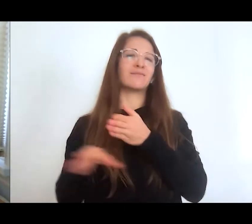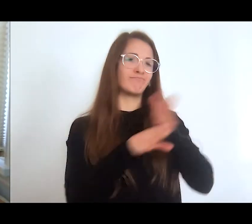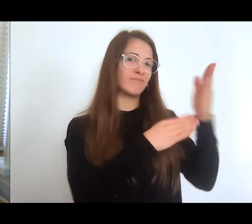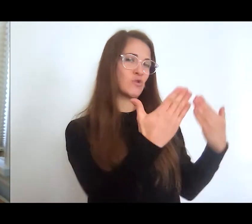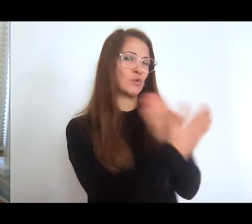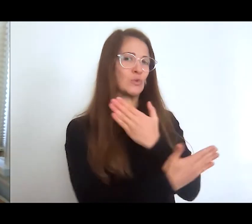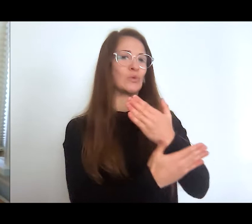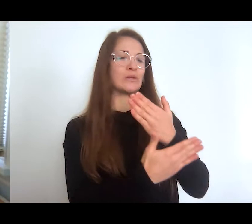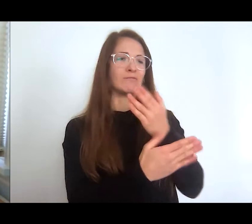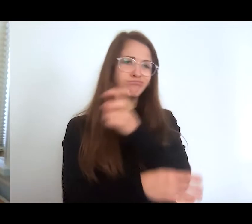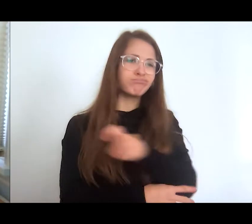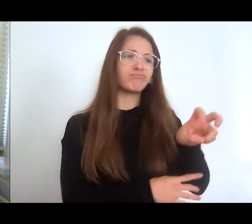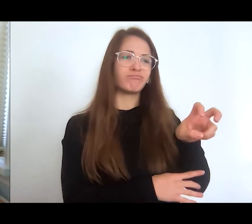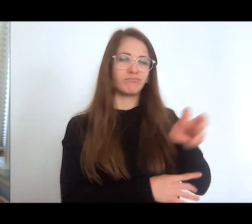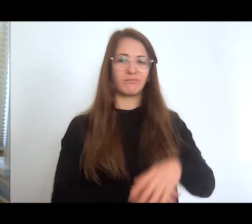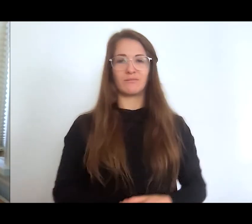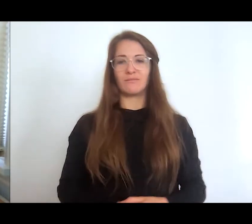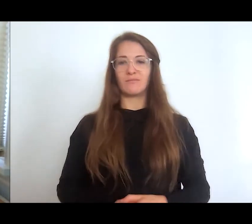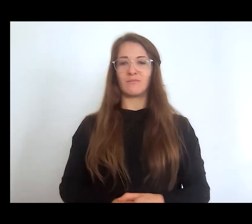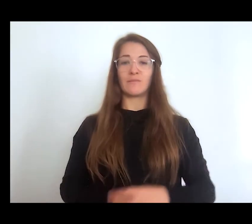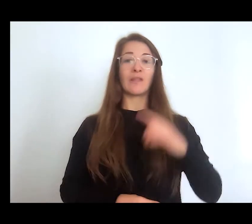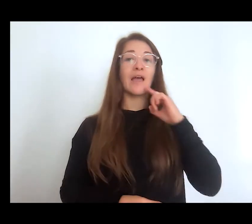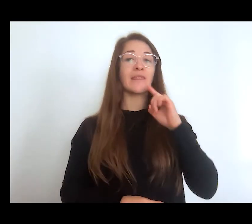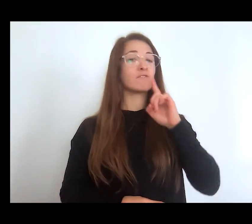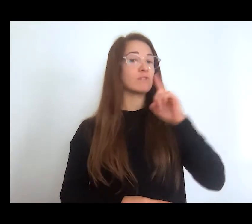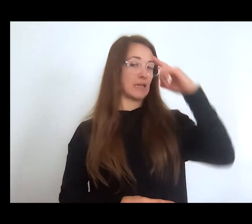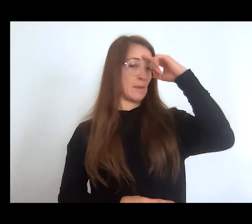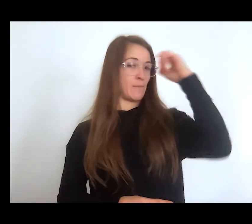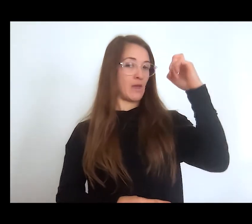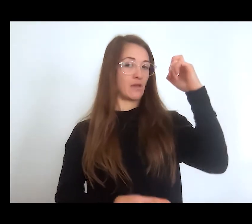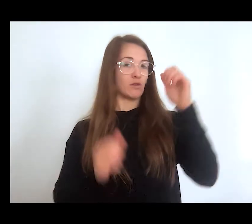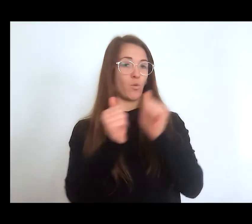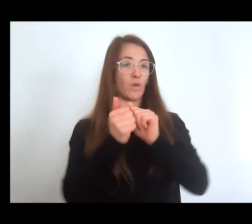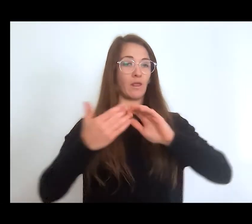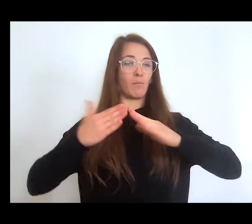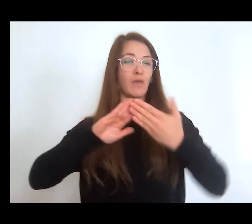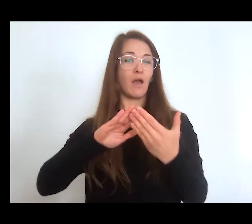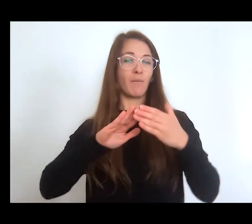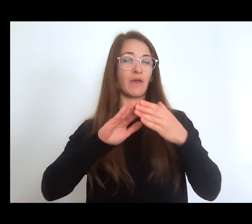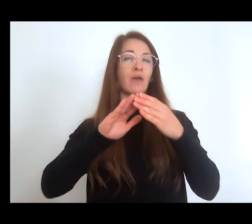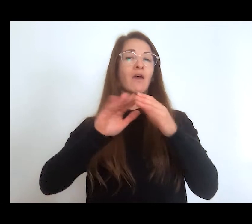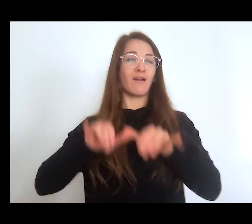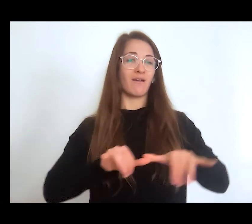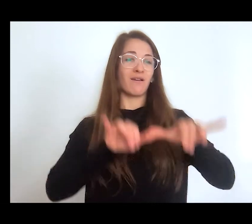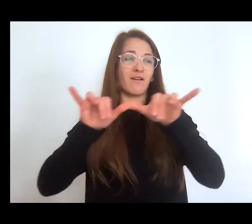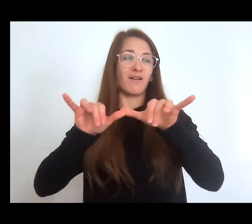CAN YOU TALKING THE COURSE CHANGE AND HOW YOU WENT ABOUT THAT? I THINK IT WAS BECAUSE